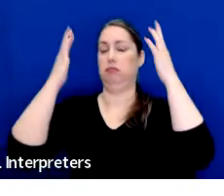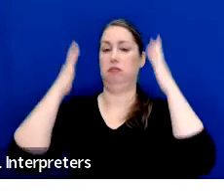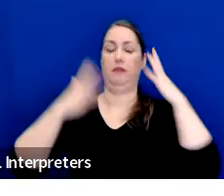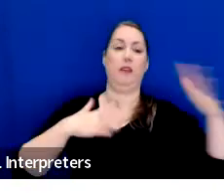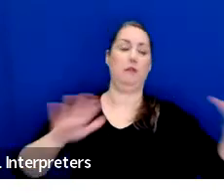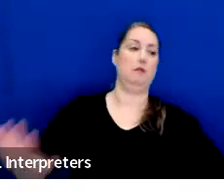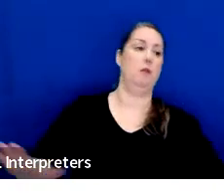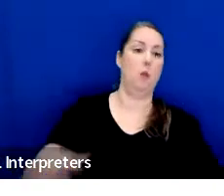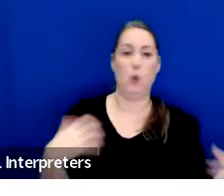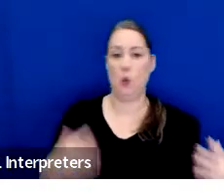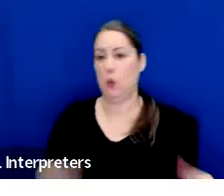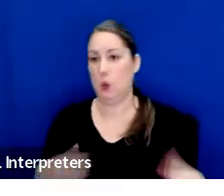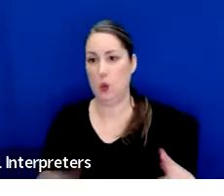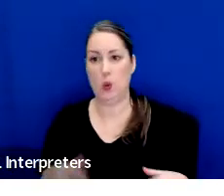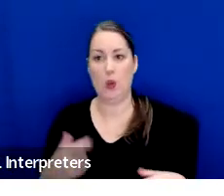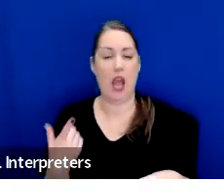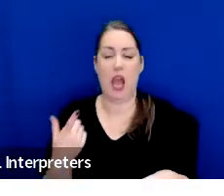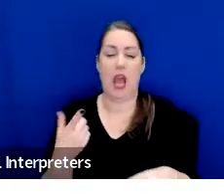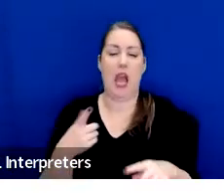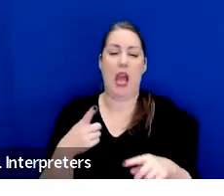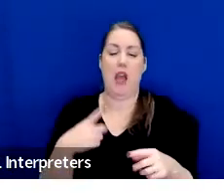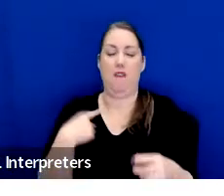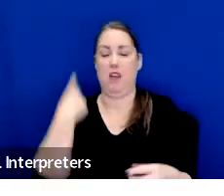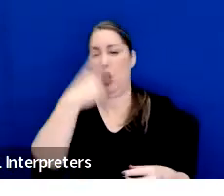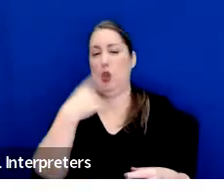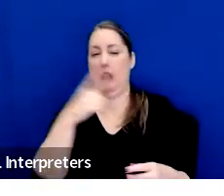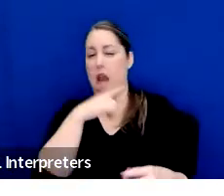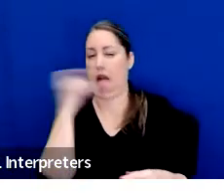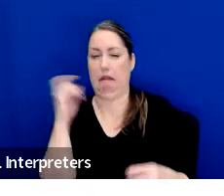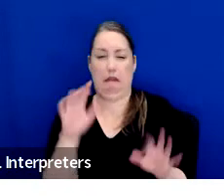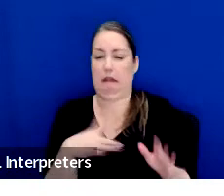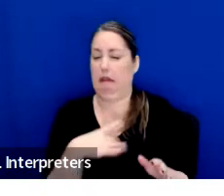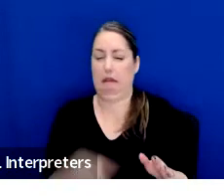and I would just be like, I can't even look at this right now. Me, I don't like that.